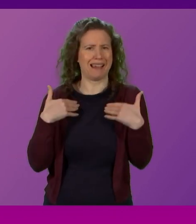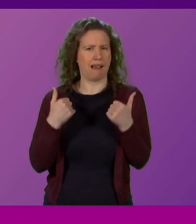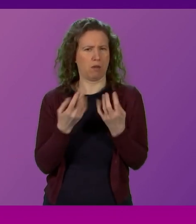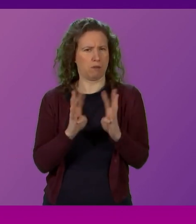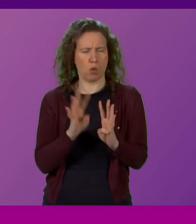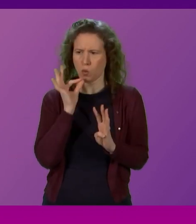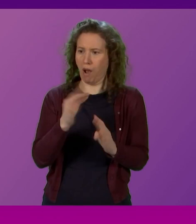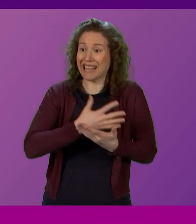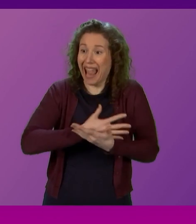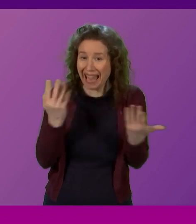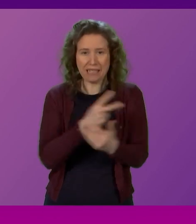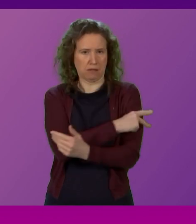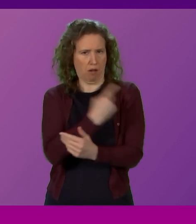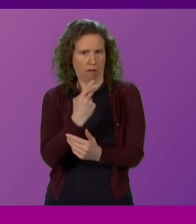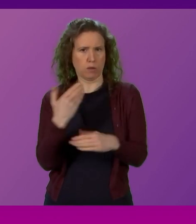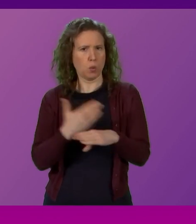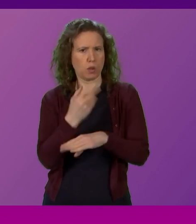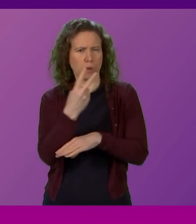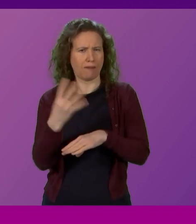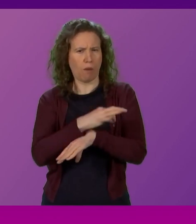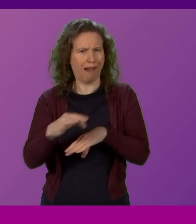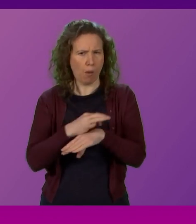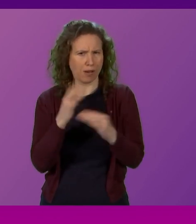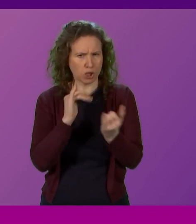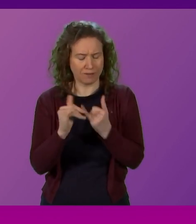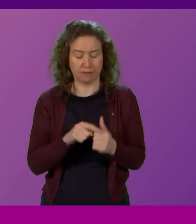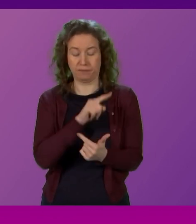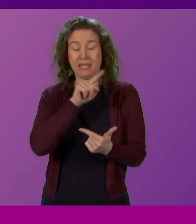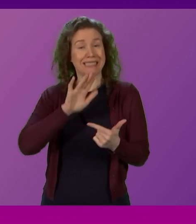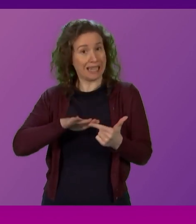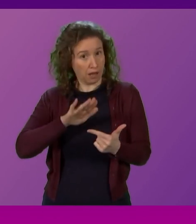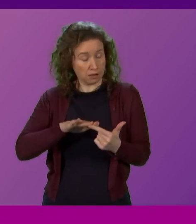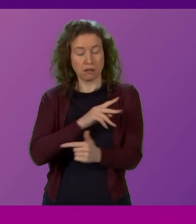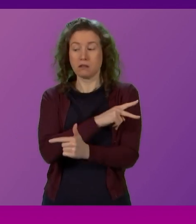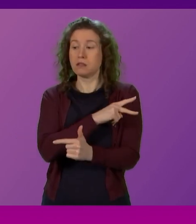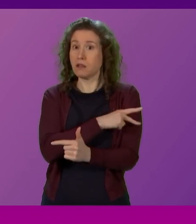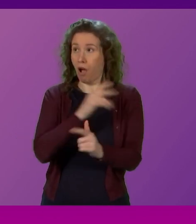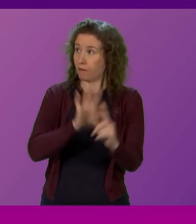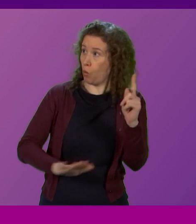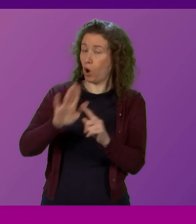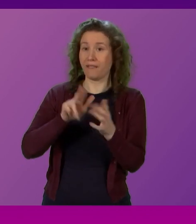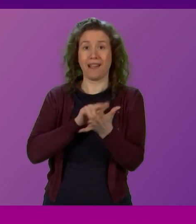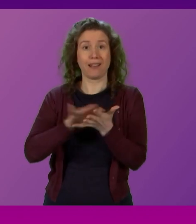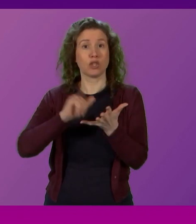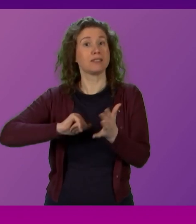Secondly, staff across the national health service in Scotland—and, indeed, staff across